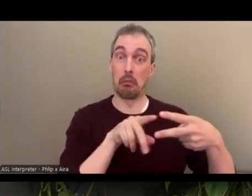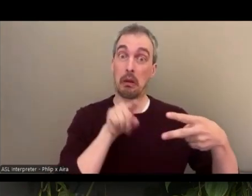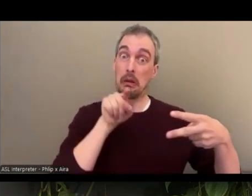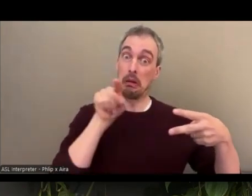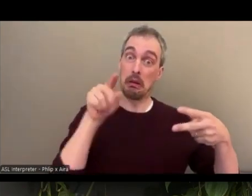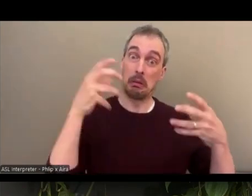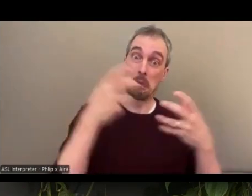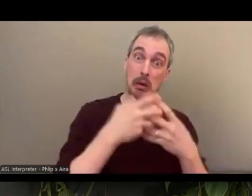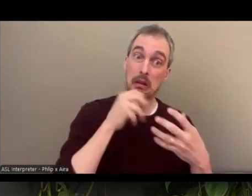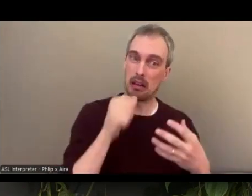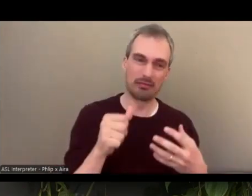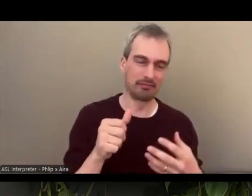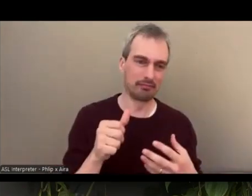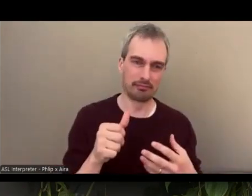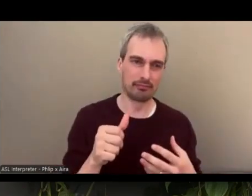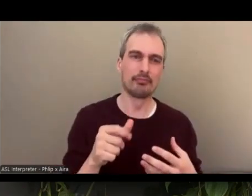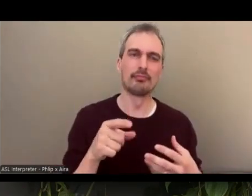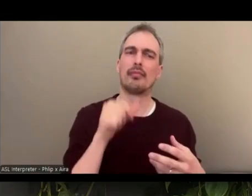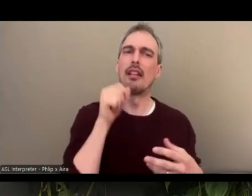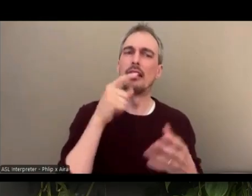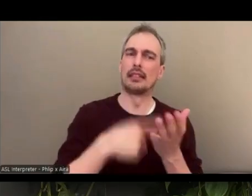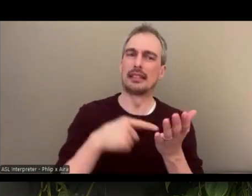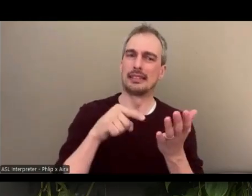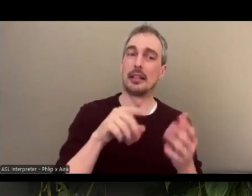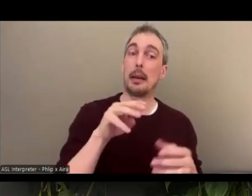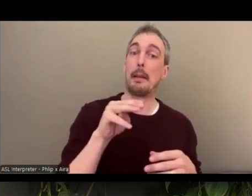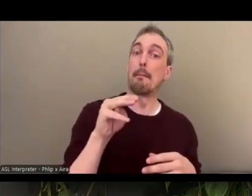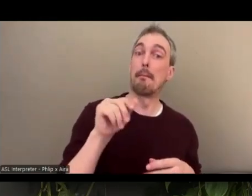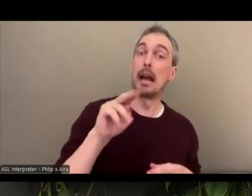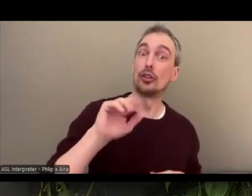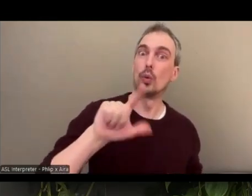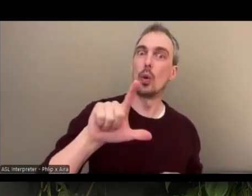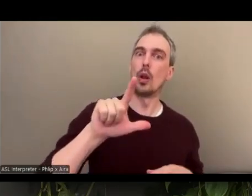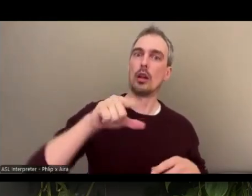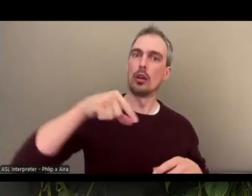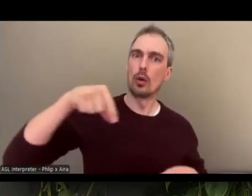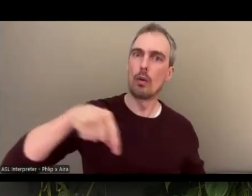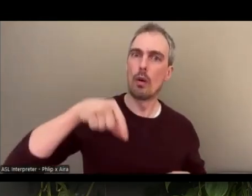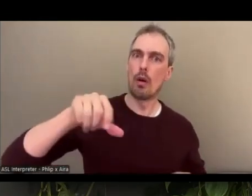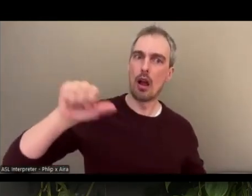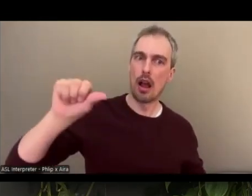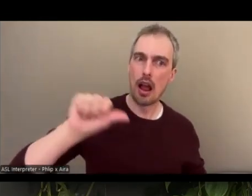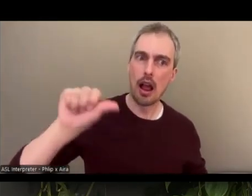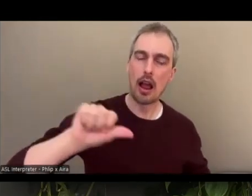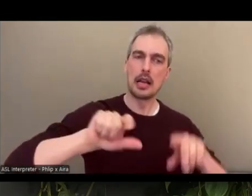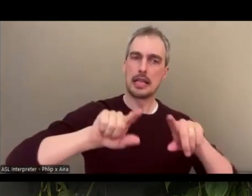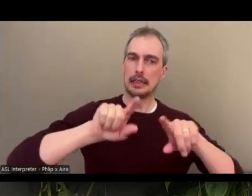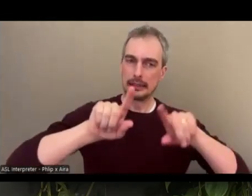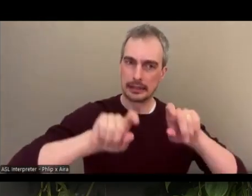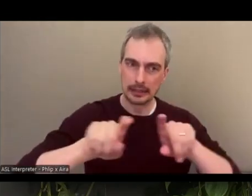But they're not what we're talking about tonight. We're really talking tonight about what we can responsibly offload to the machines.